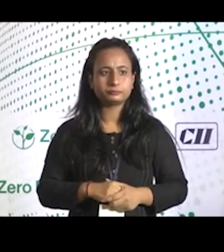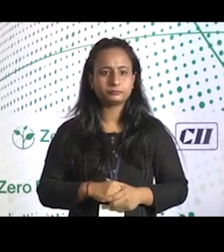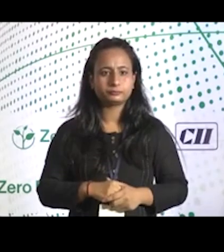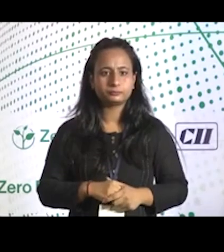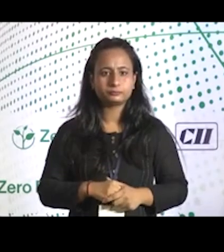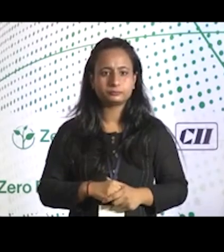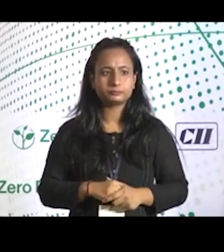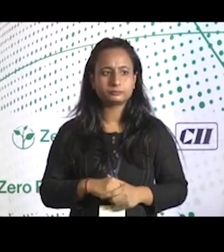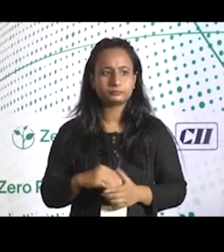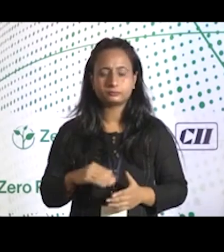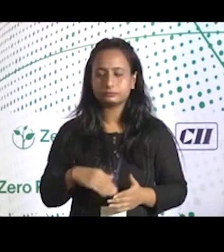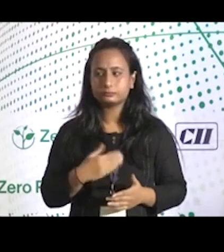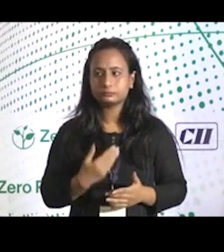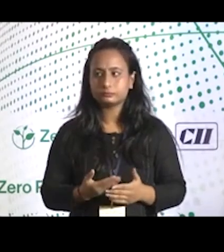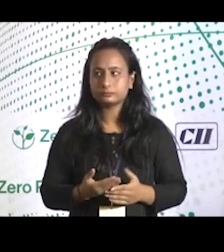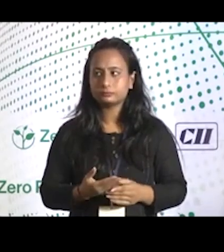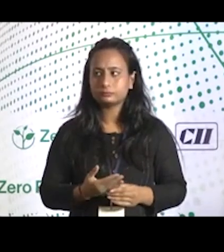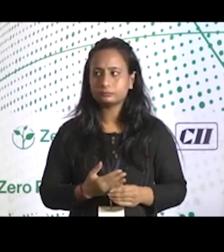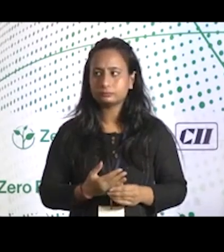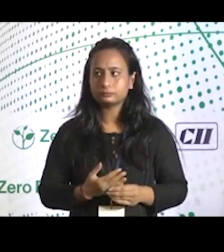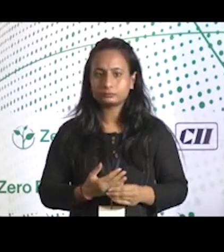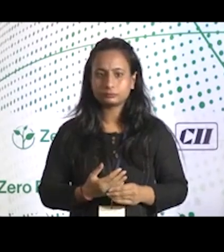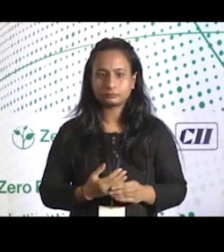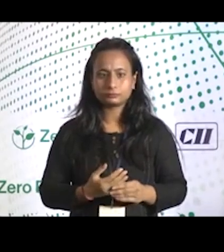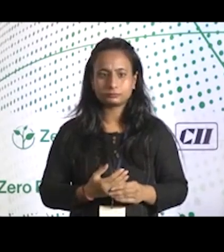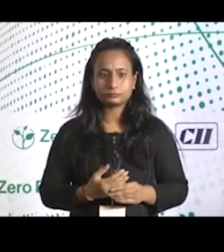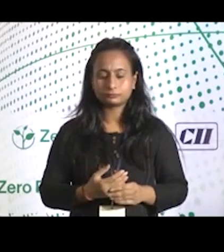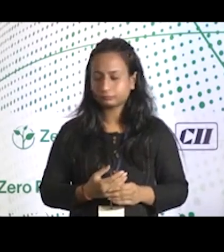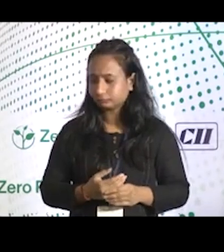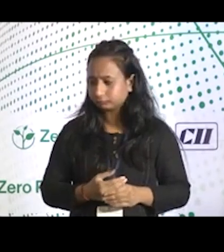you've had a lot of large corporates, multilateral strategies.